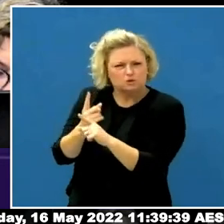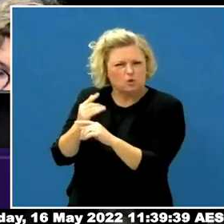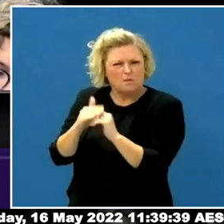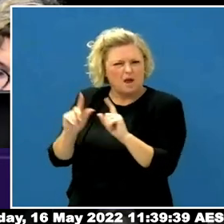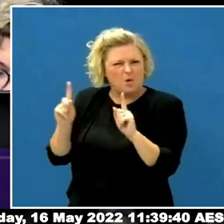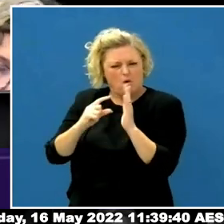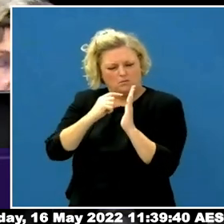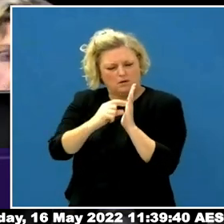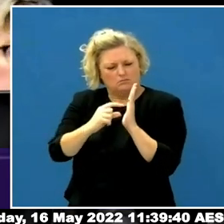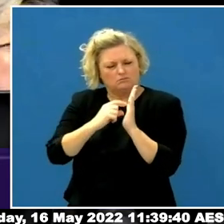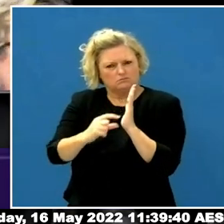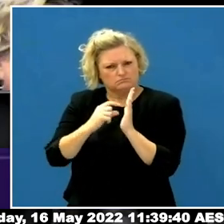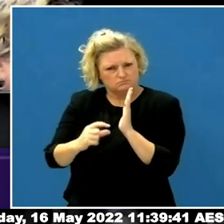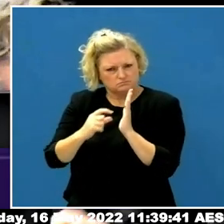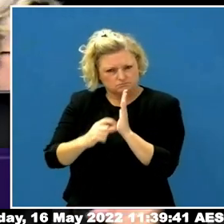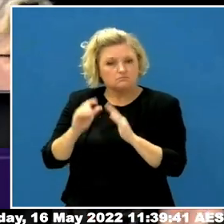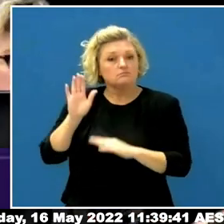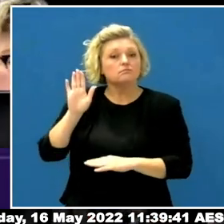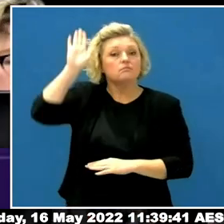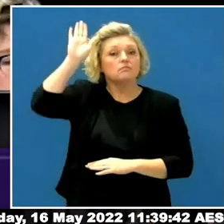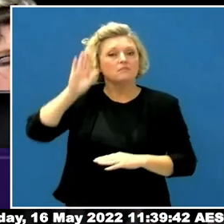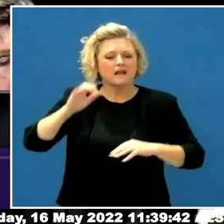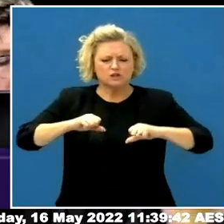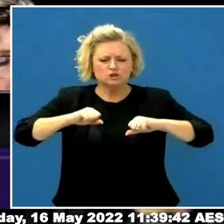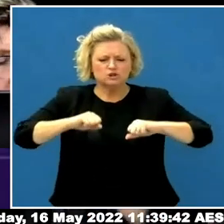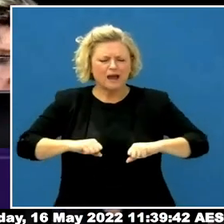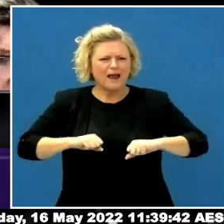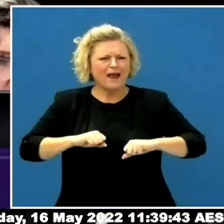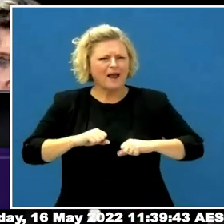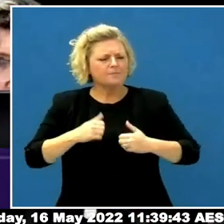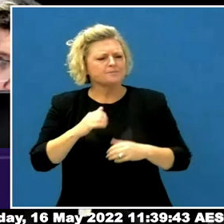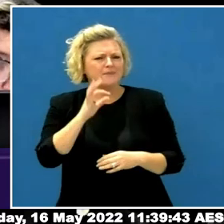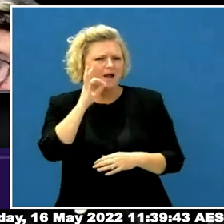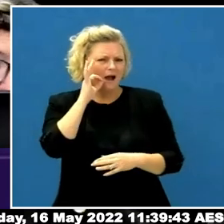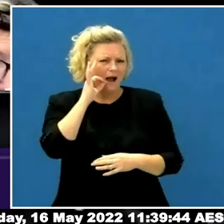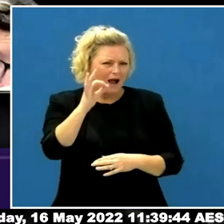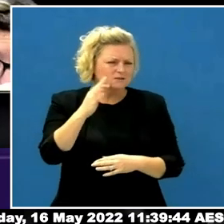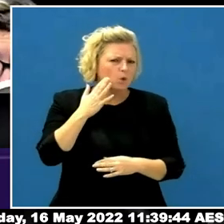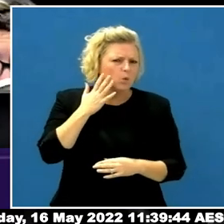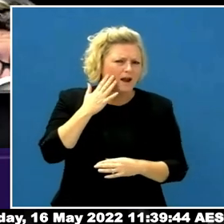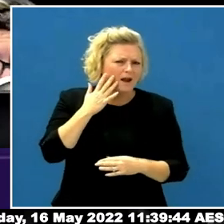Mr Fogarty, which time are we talking of and which agreements are we talking?